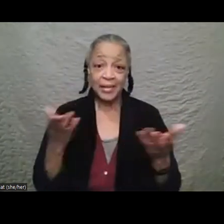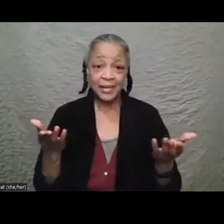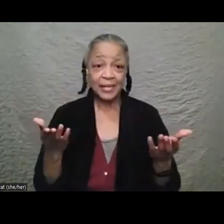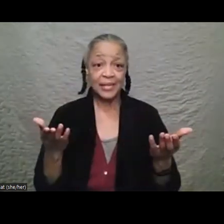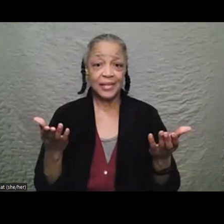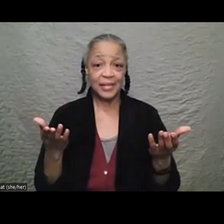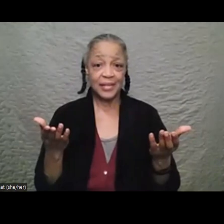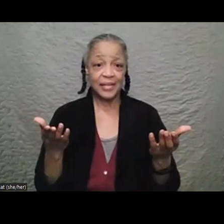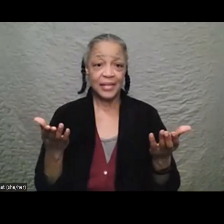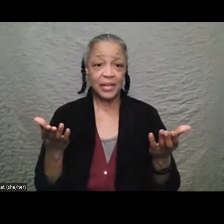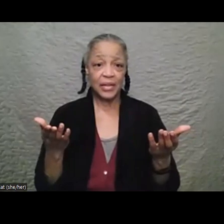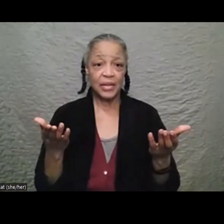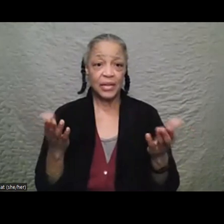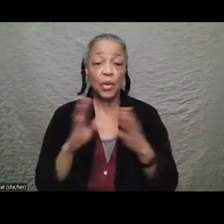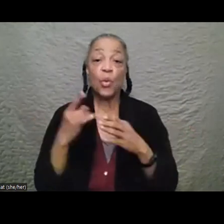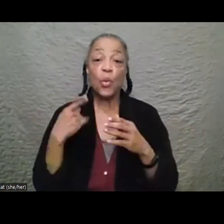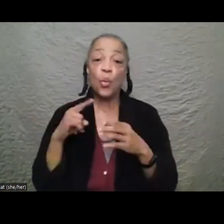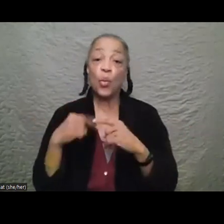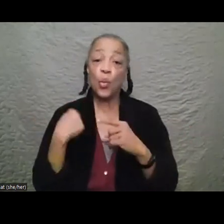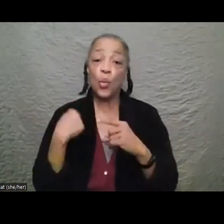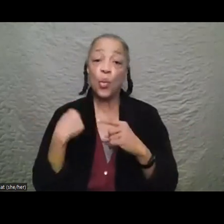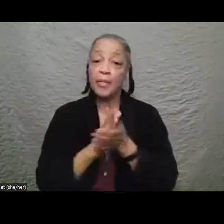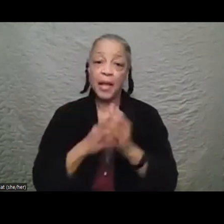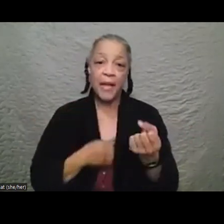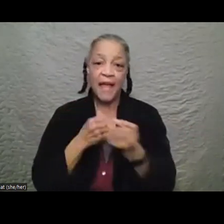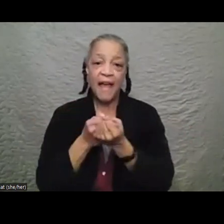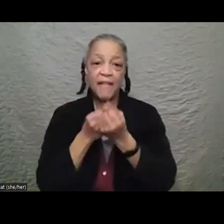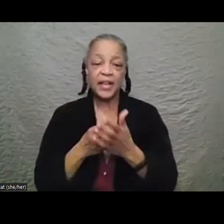We can be advocates and many different things.